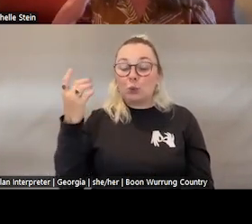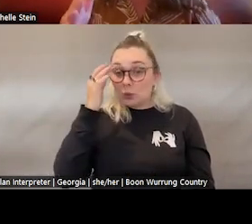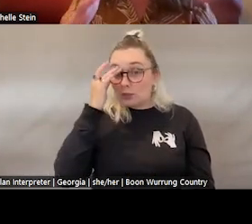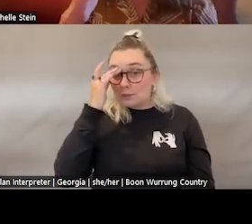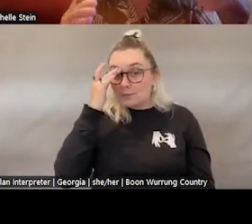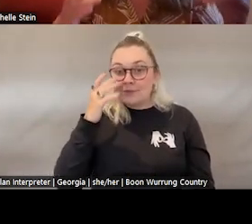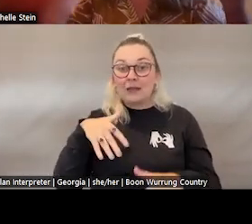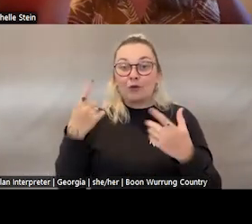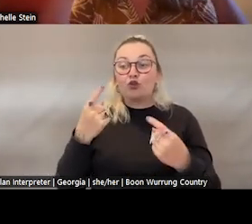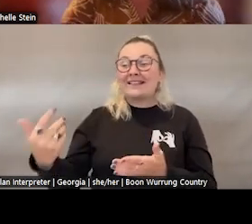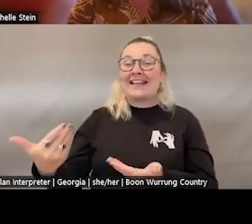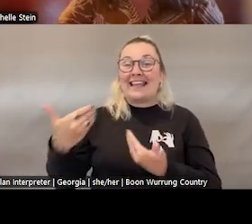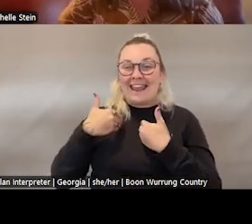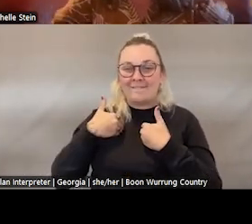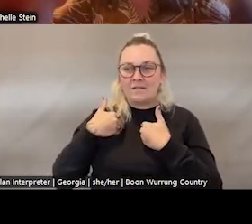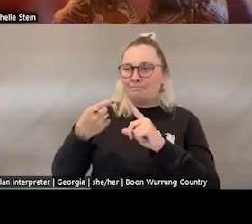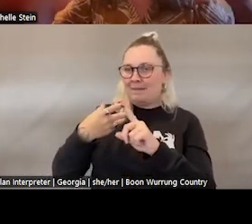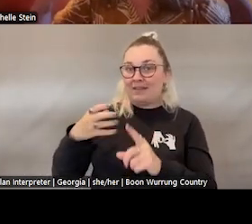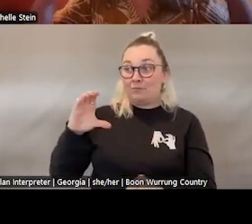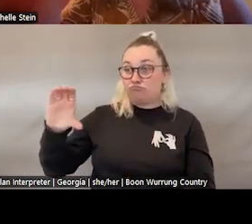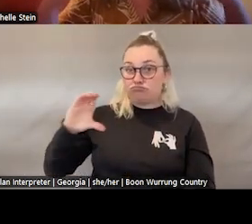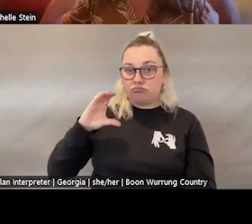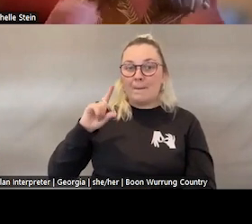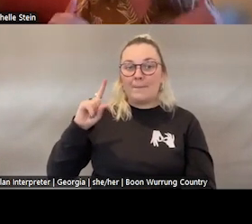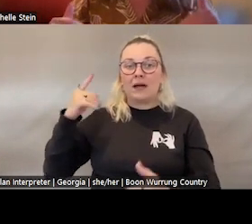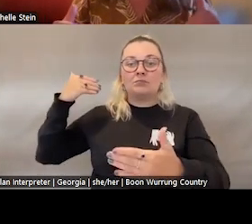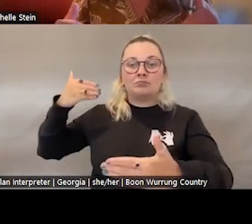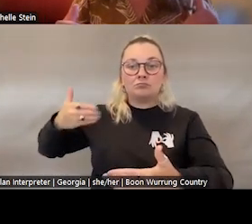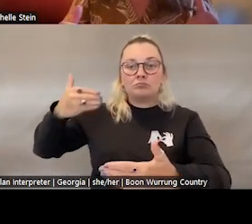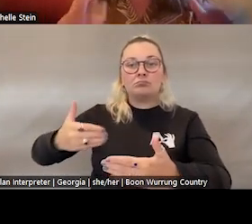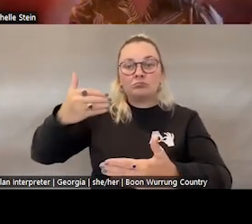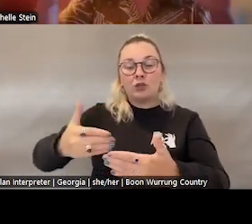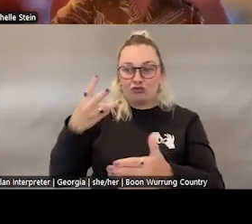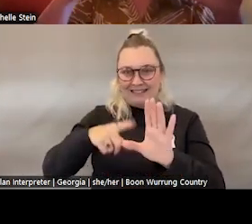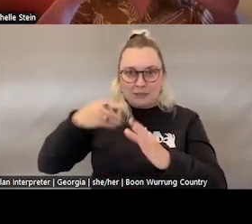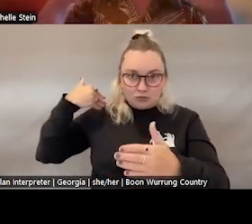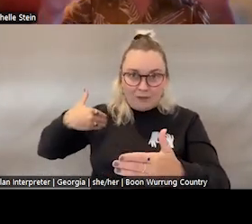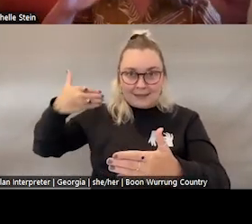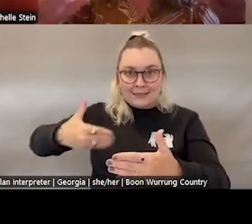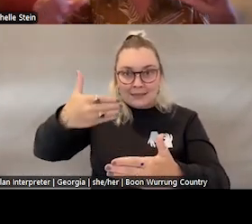Anyone who is given a certain amount over three years consecutively. Is there anyone there that